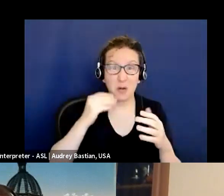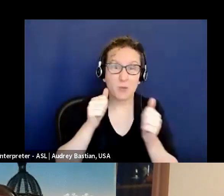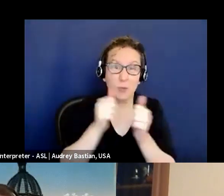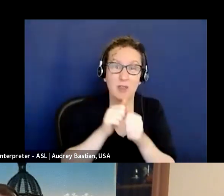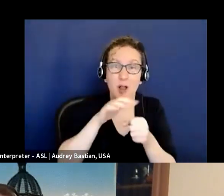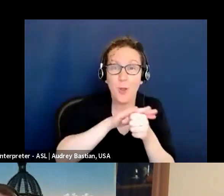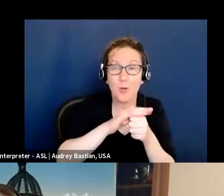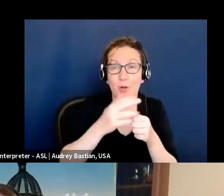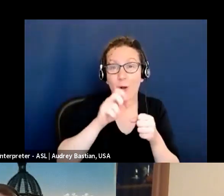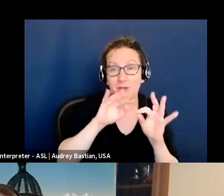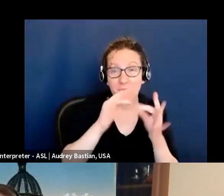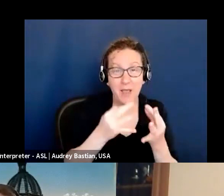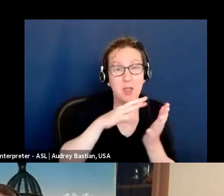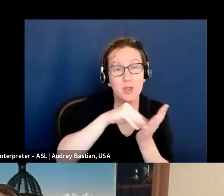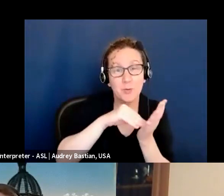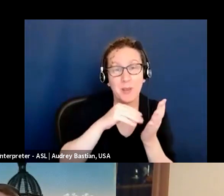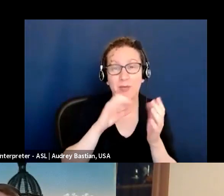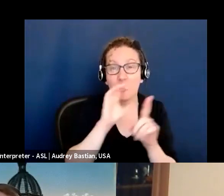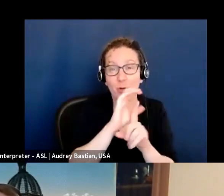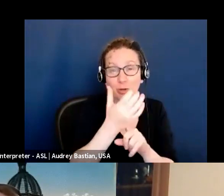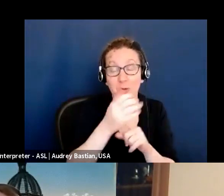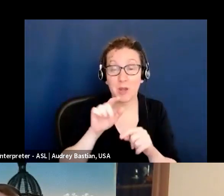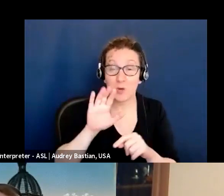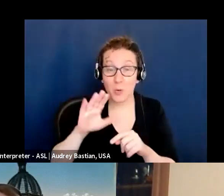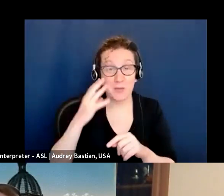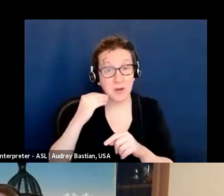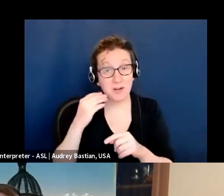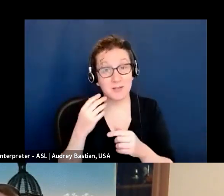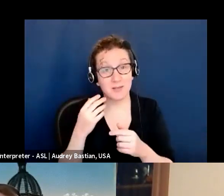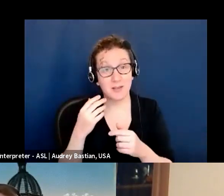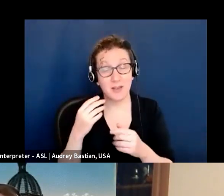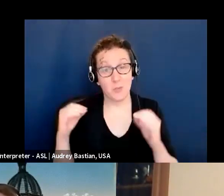and learning the culture and everything. But your experience was probably even more international,